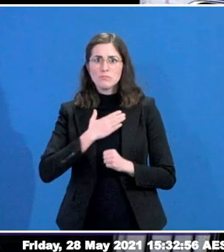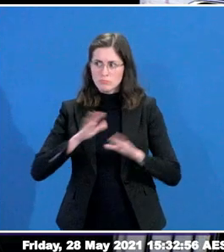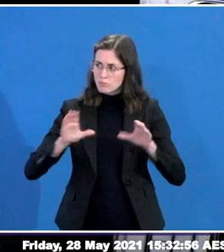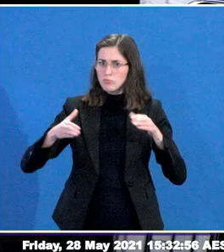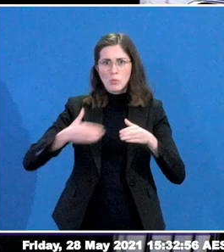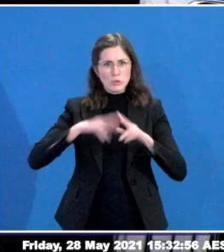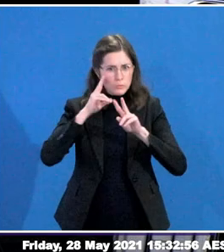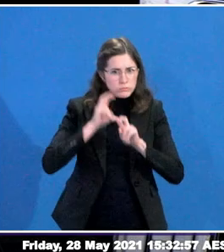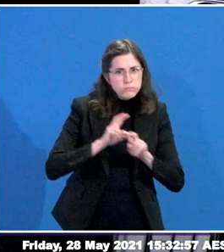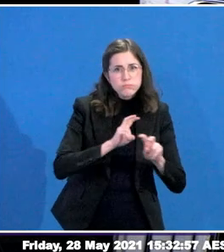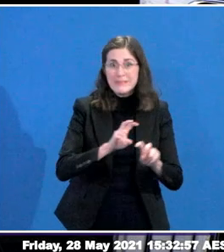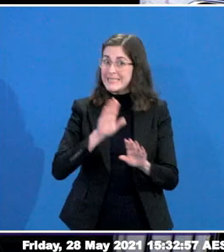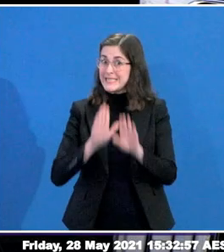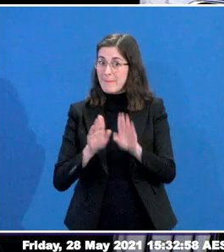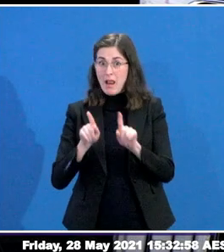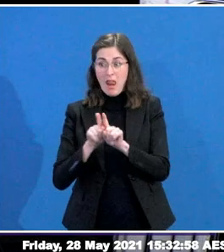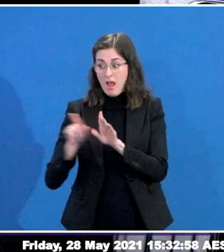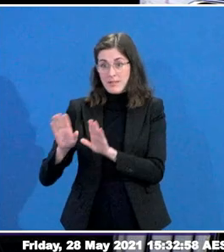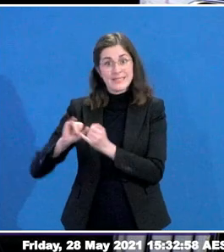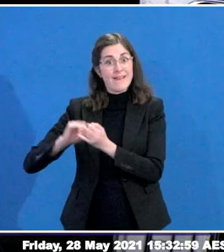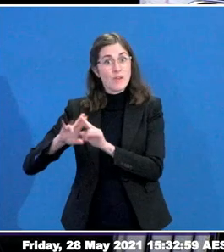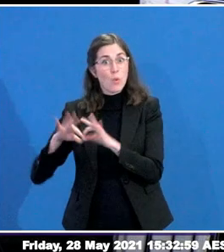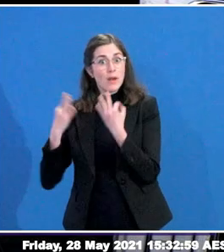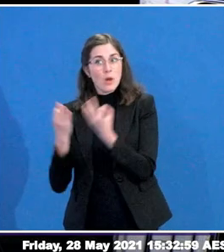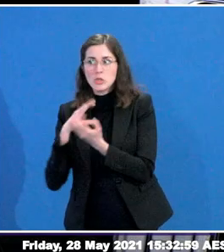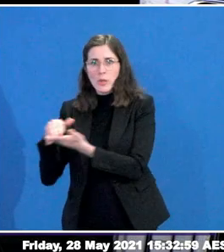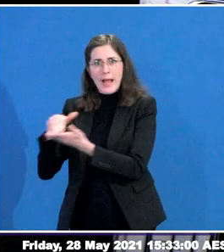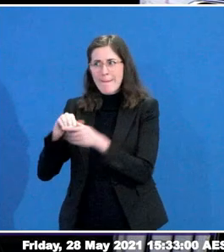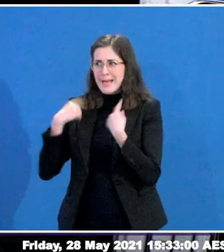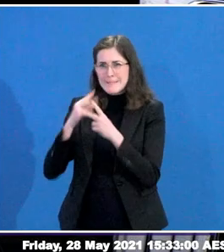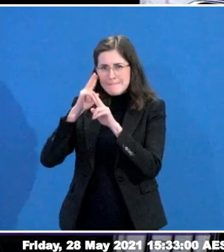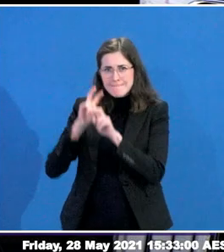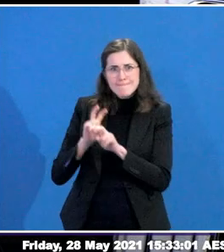such as this to assist in our investigation of systemic issues.